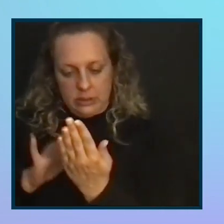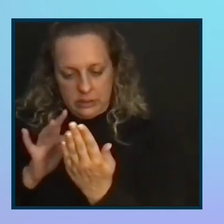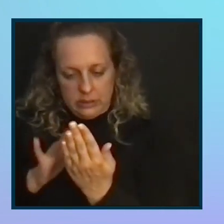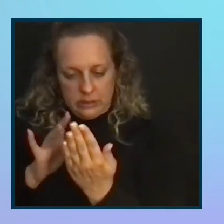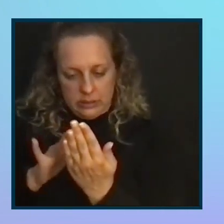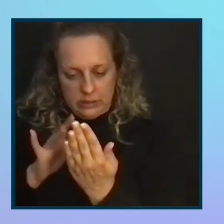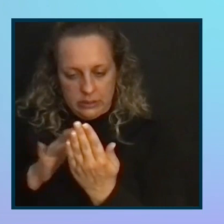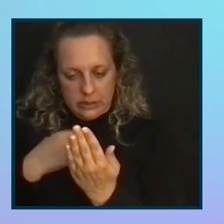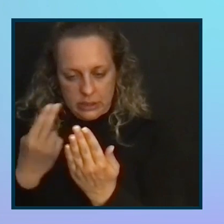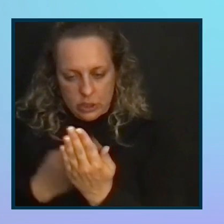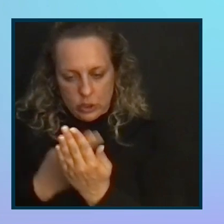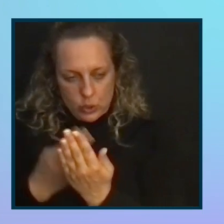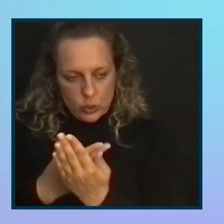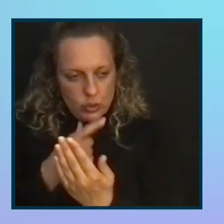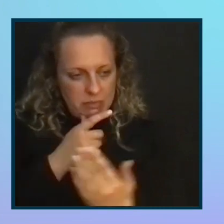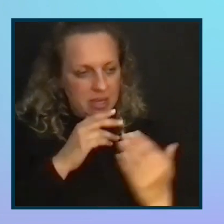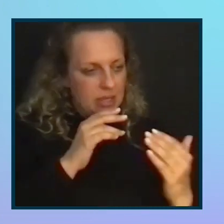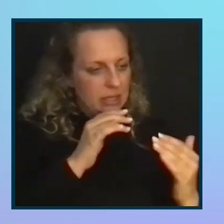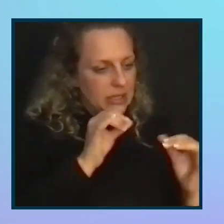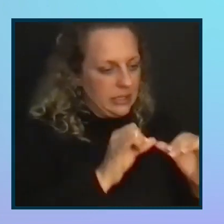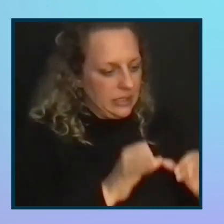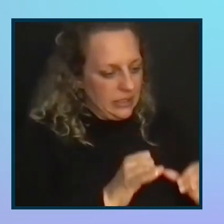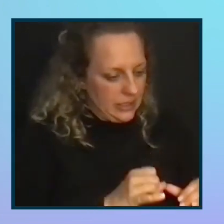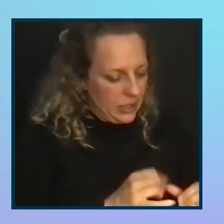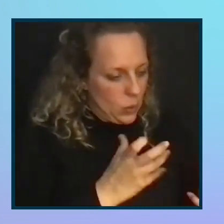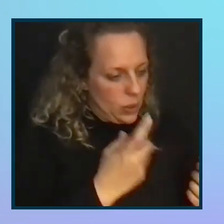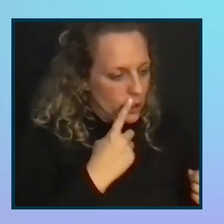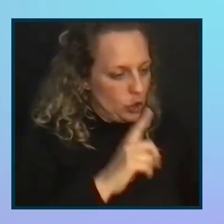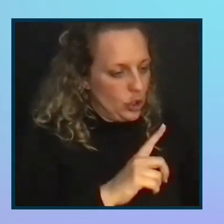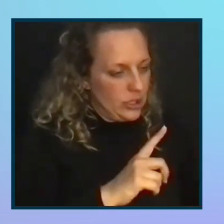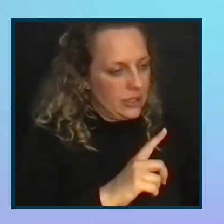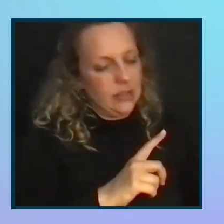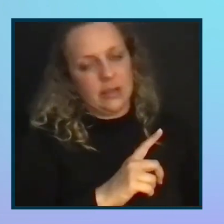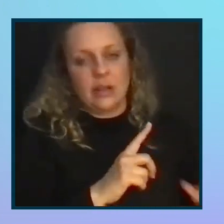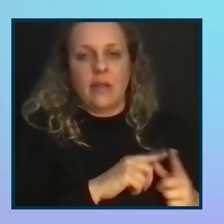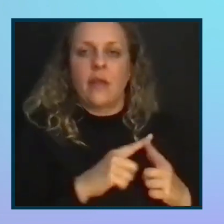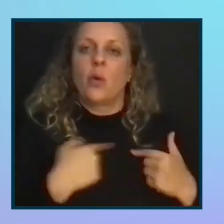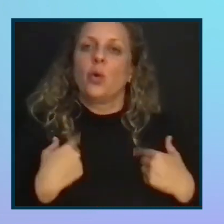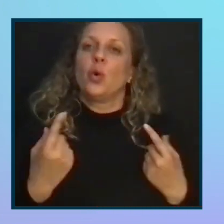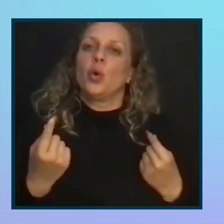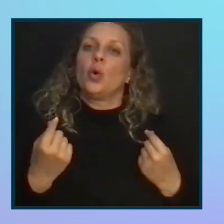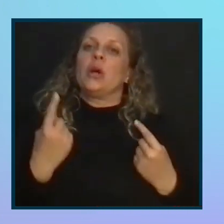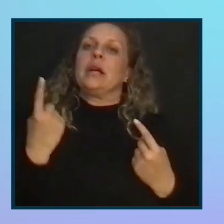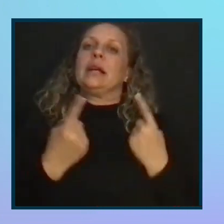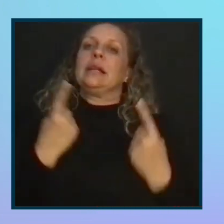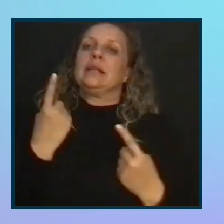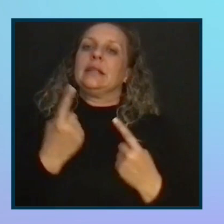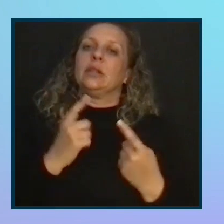that we want to achieve within NAB, then we consider changing that